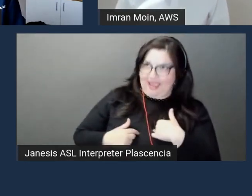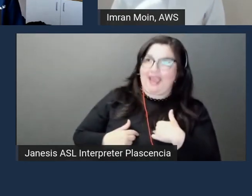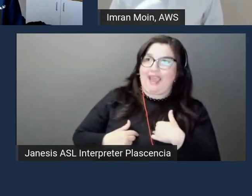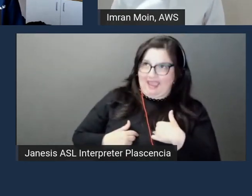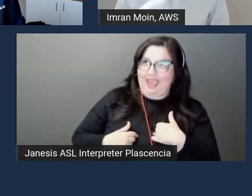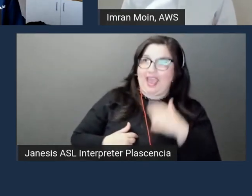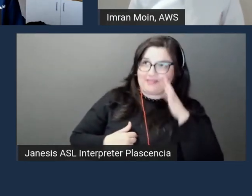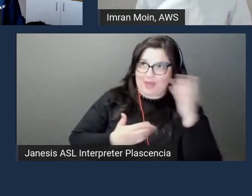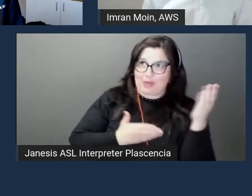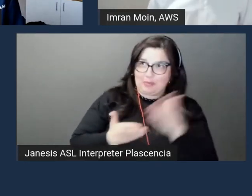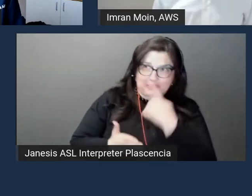Yeah, give me one second.